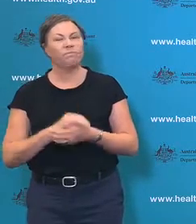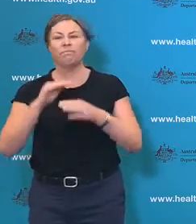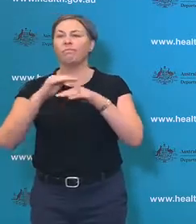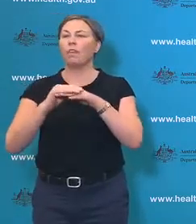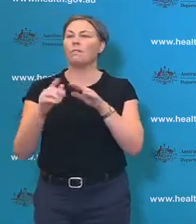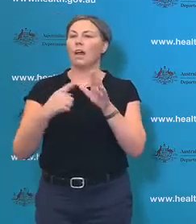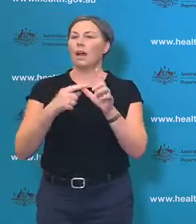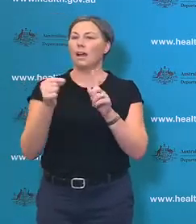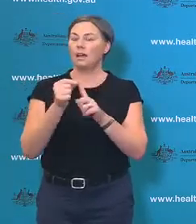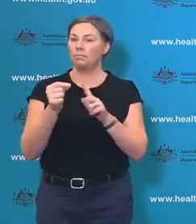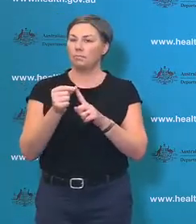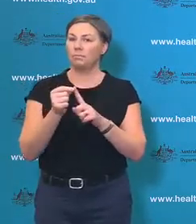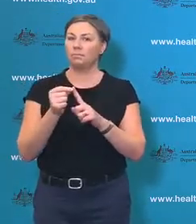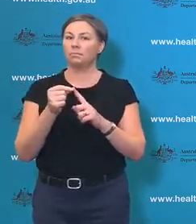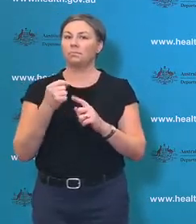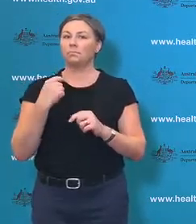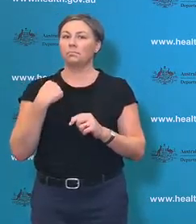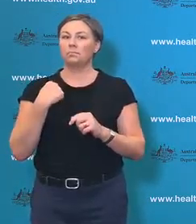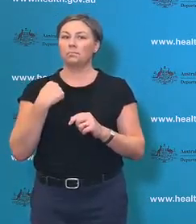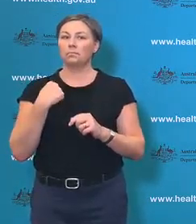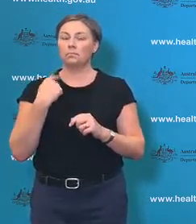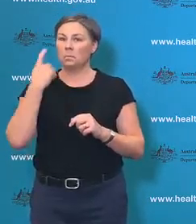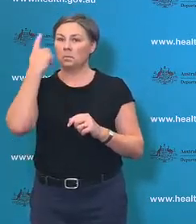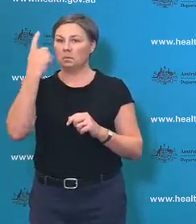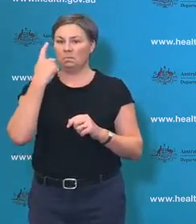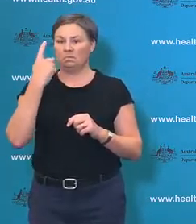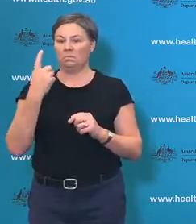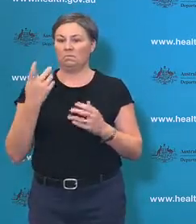tracers didn't pick that up from the manual searching? So from the Commonwealth level, we don't have details